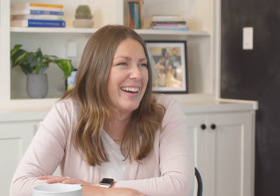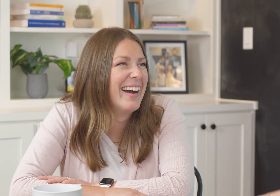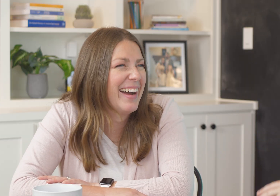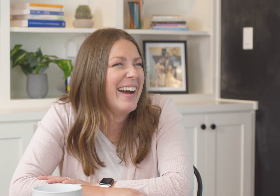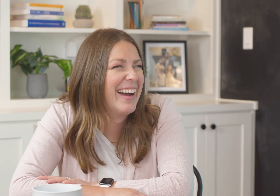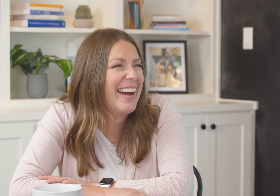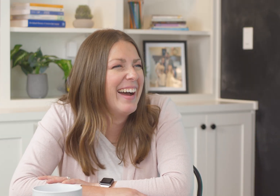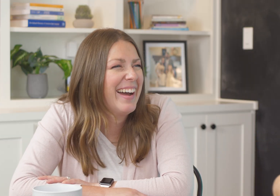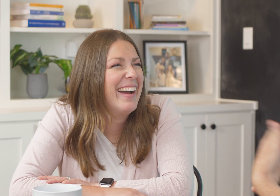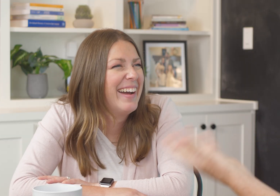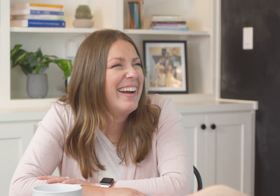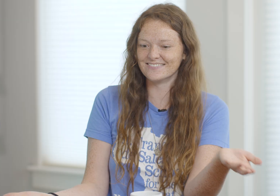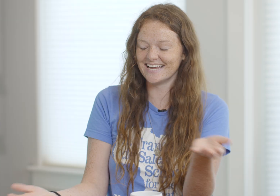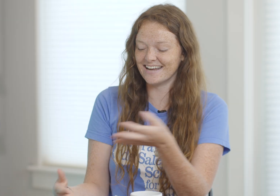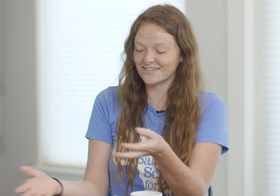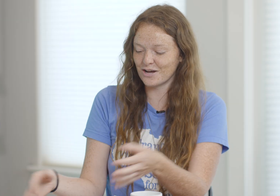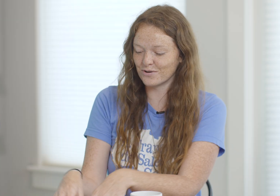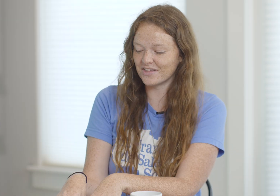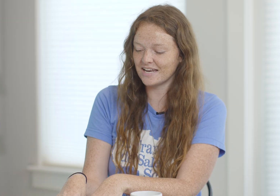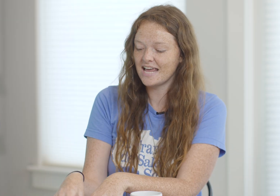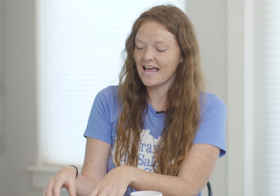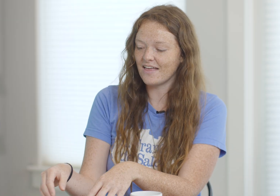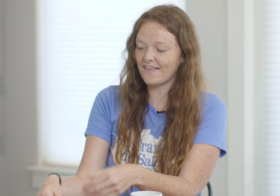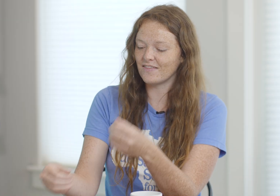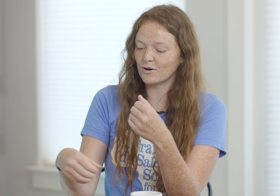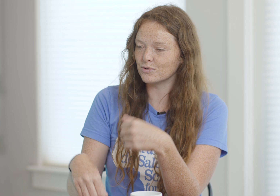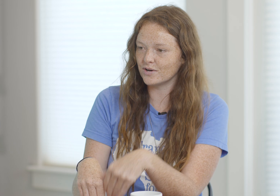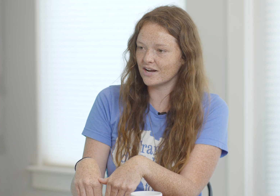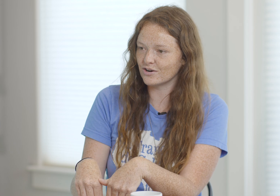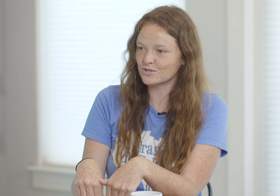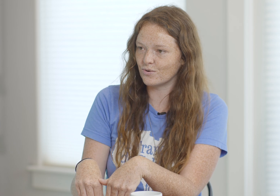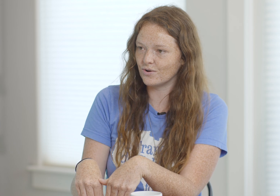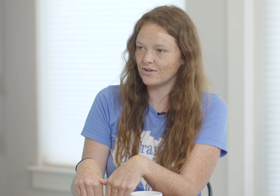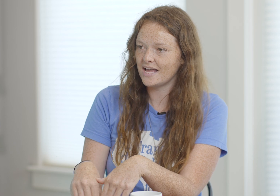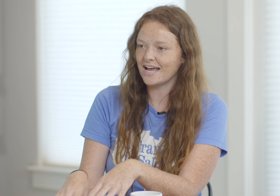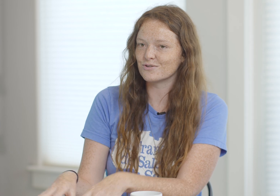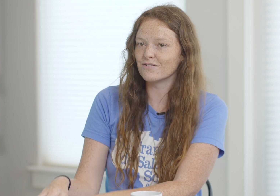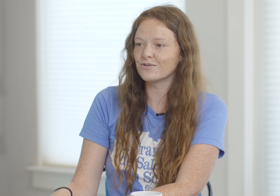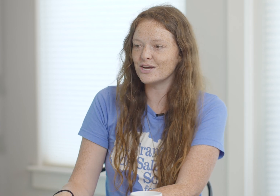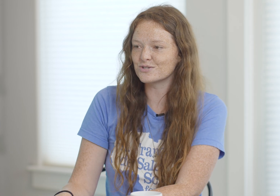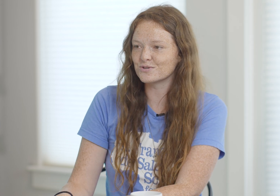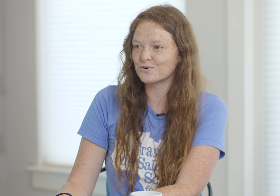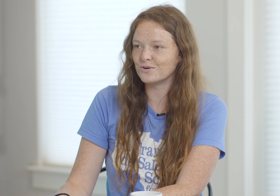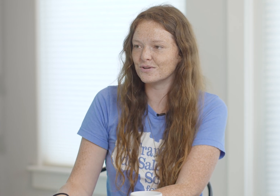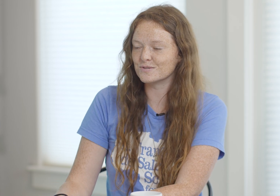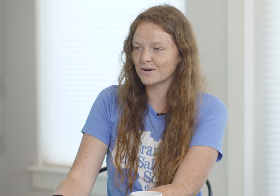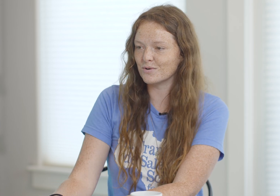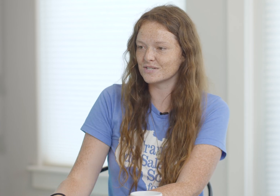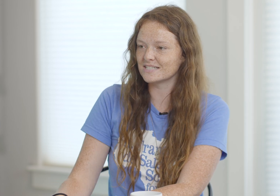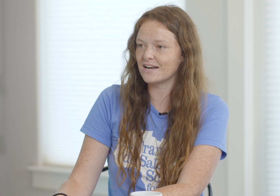Especially when you have none of it and never dealt with it. Then they're employed at our school. And so our vocational school is what I'm most excited